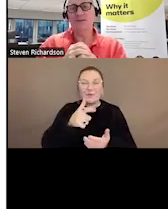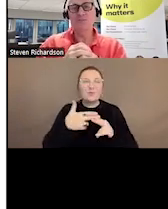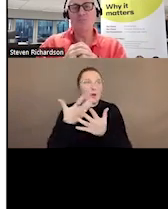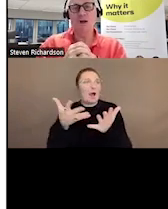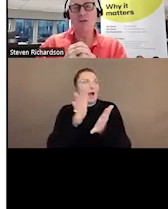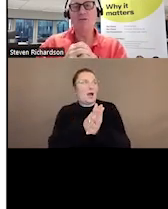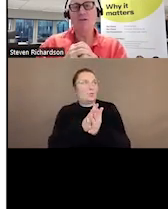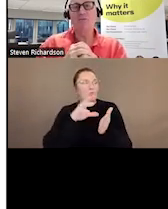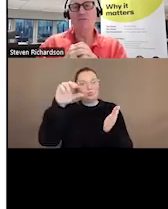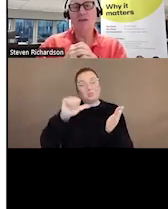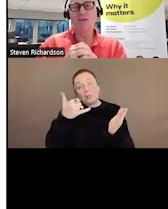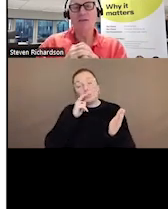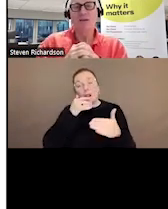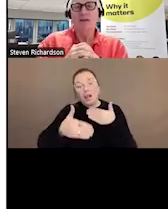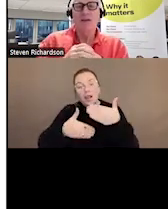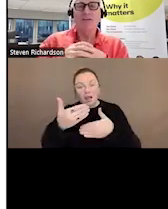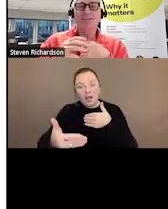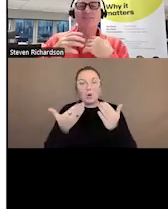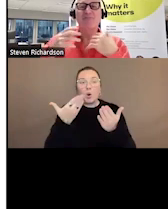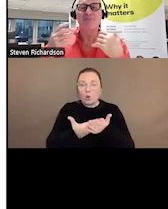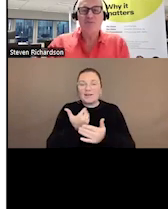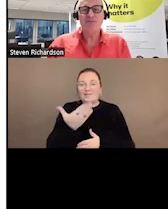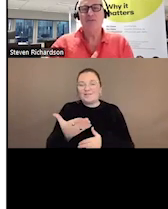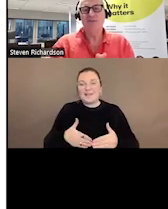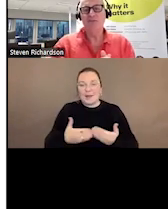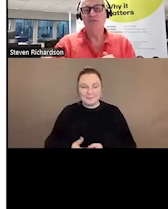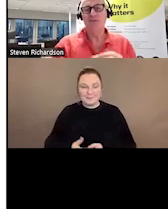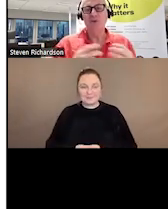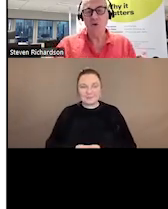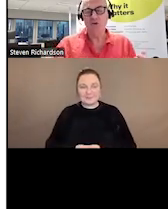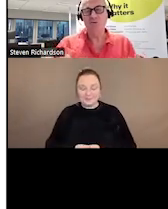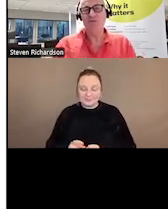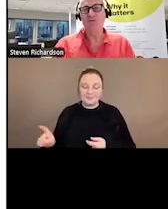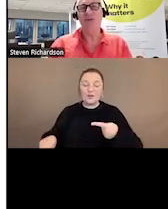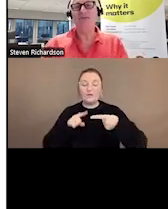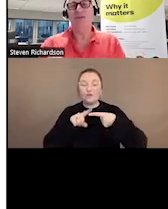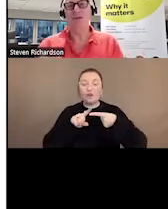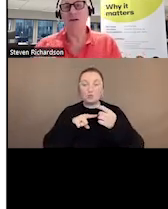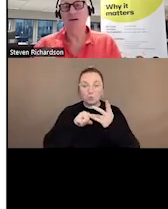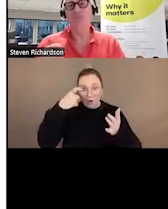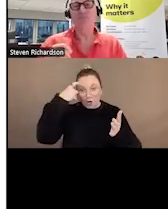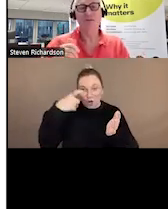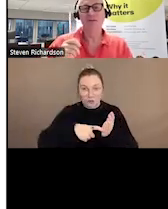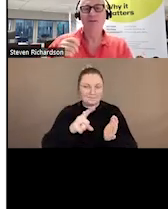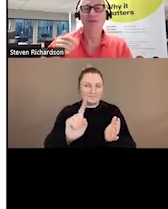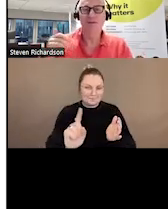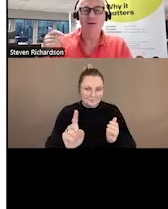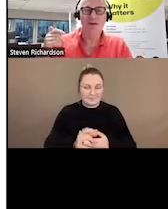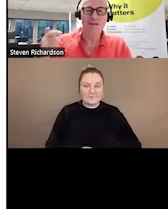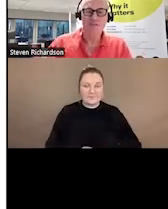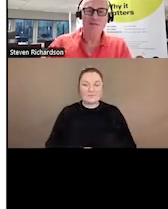things may run on a Giving Day. I guess the first thing to sort of acknowledge is that the Giving